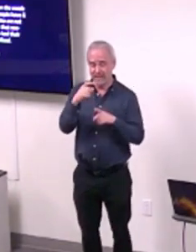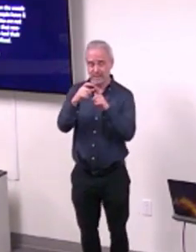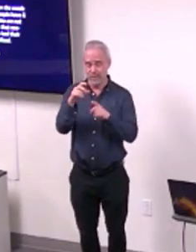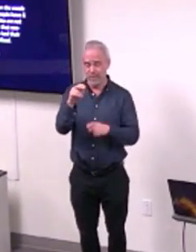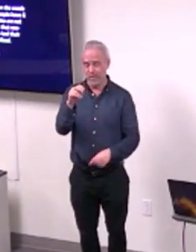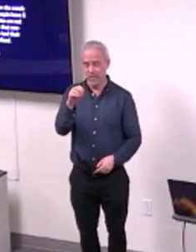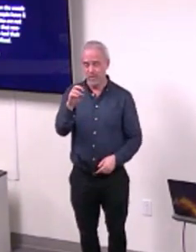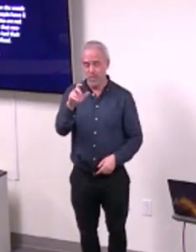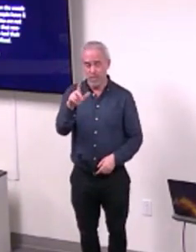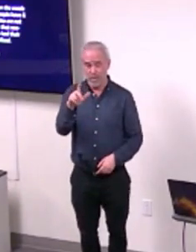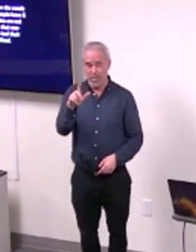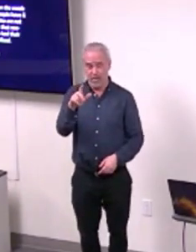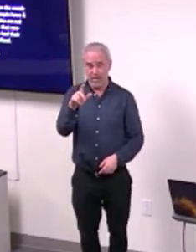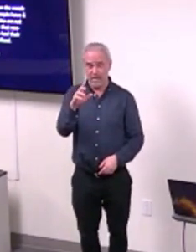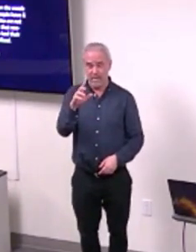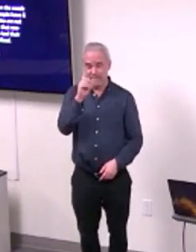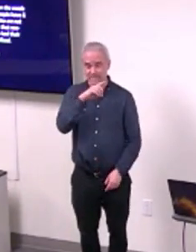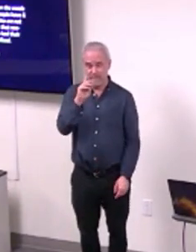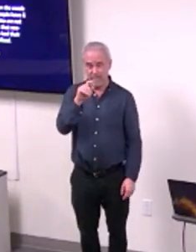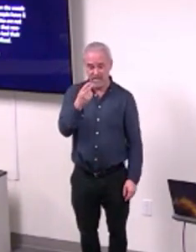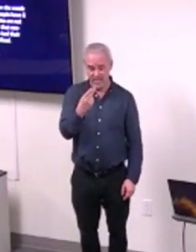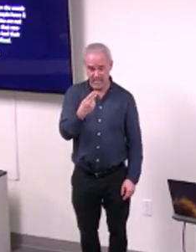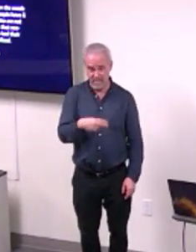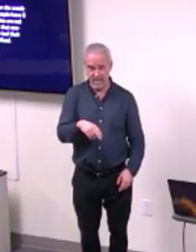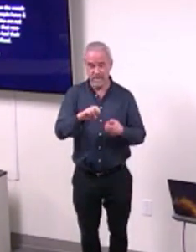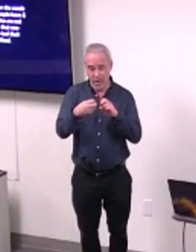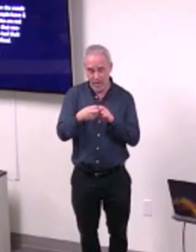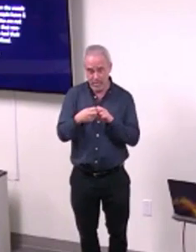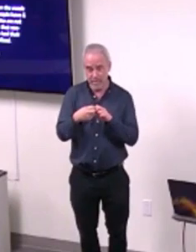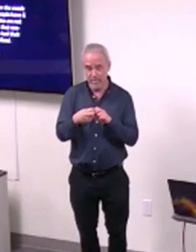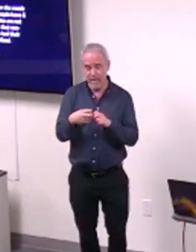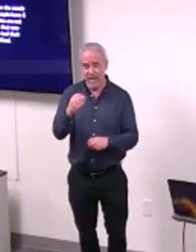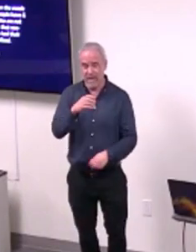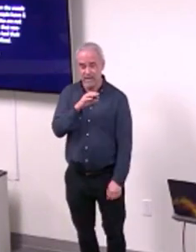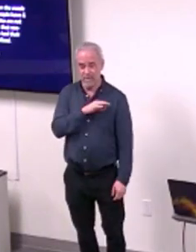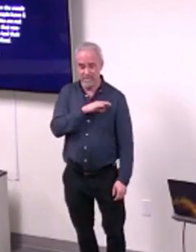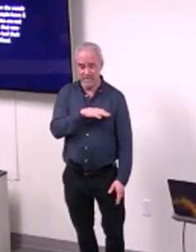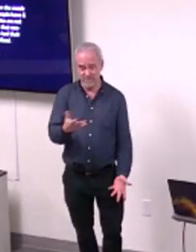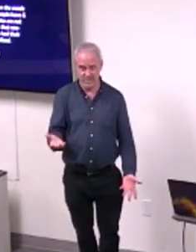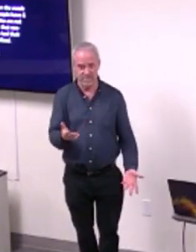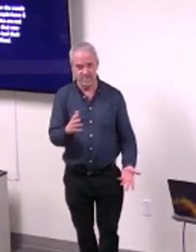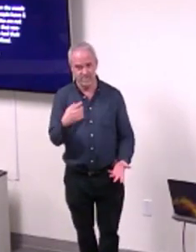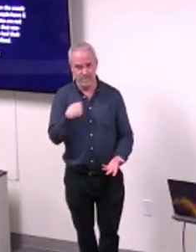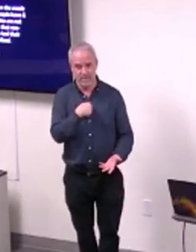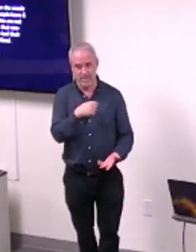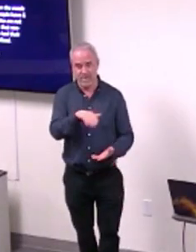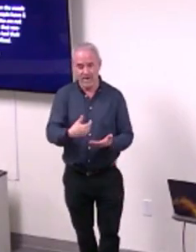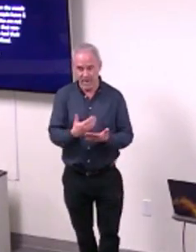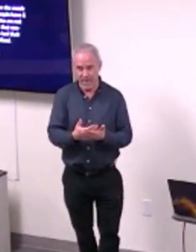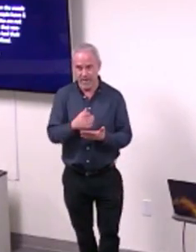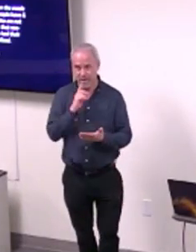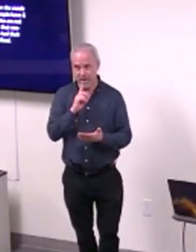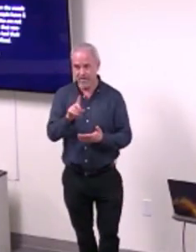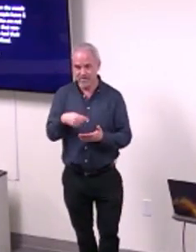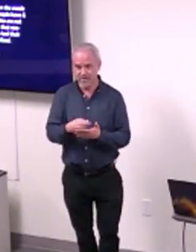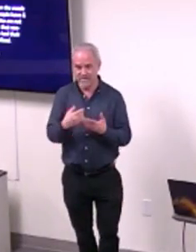It just really doesn't exist. Everything is quite relative. We're all who we are. And it just simply is that.